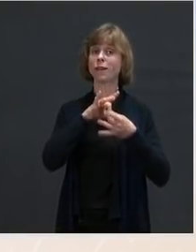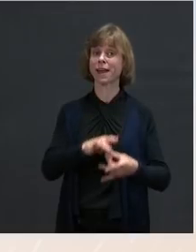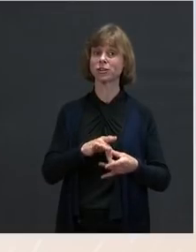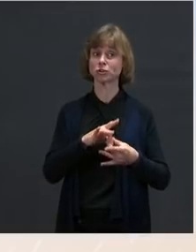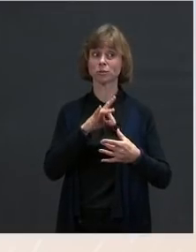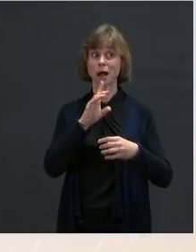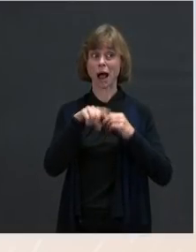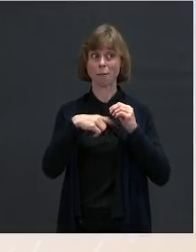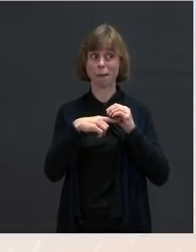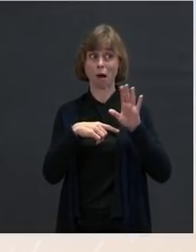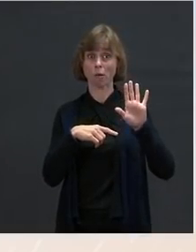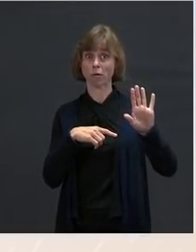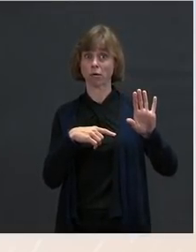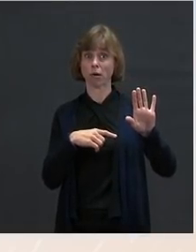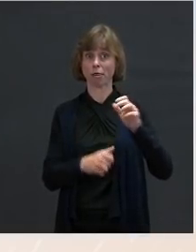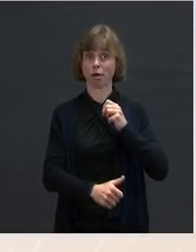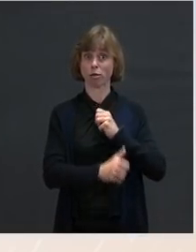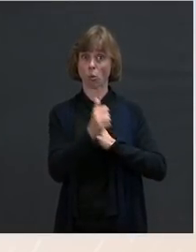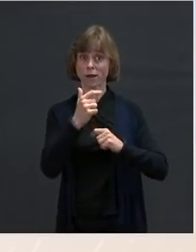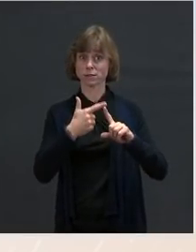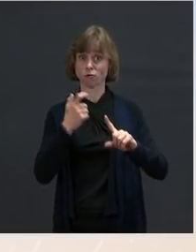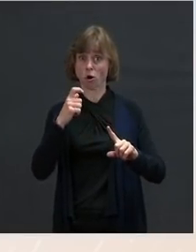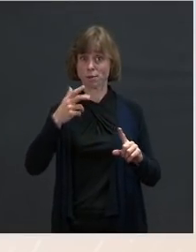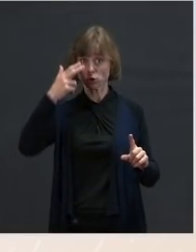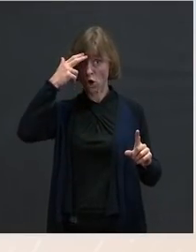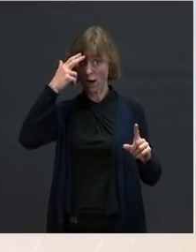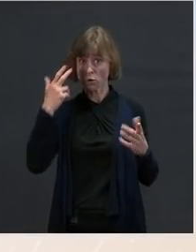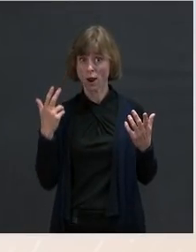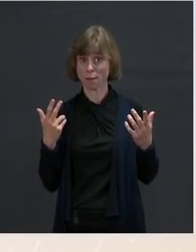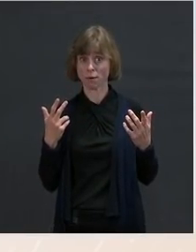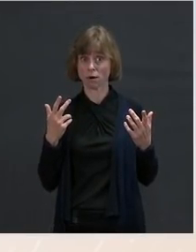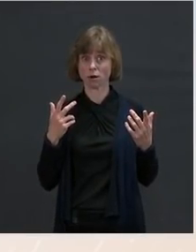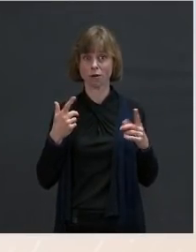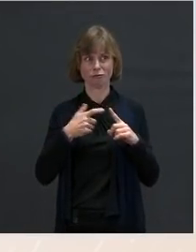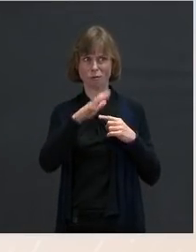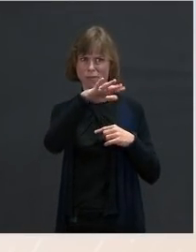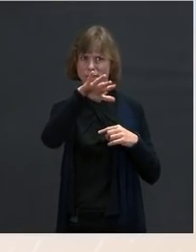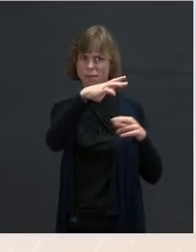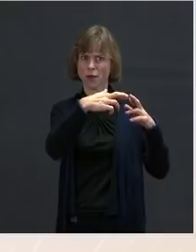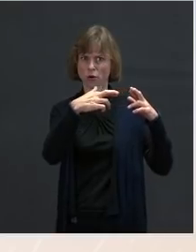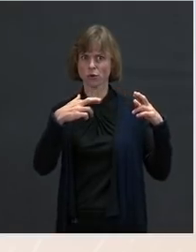that come into the Kingdom of Saudi Arabia from actors in the region. And that is a relationship